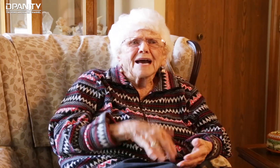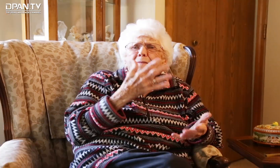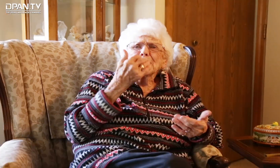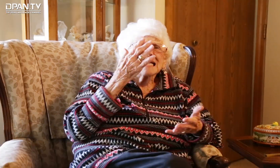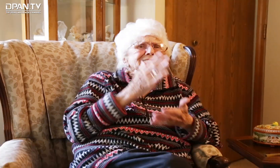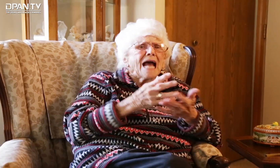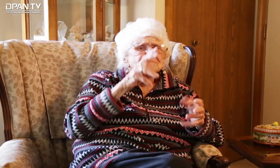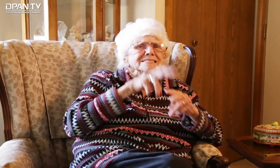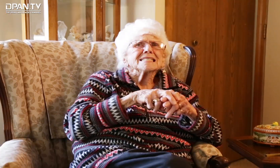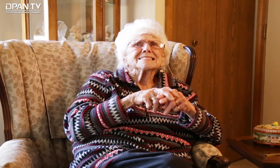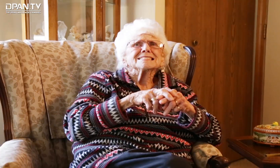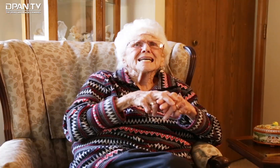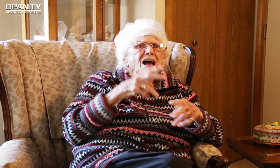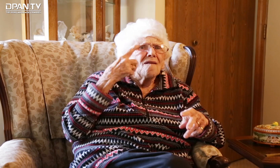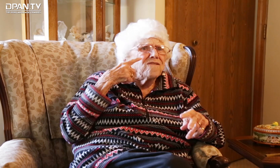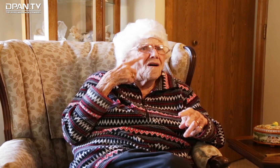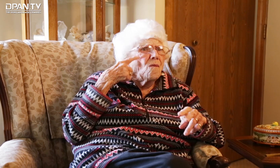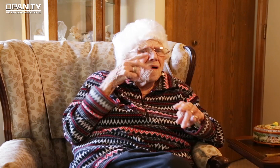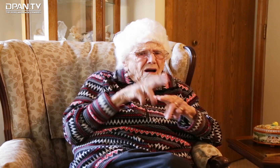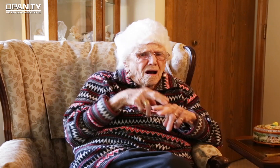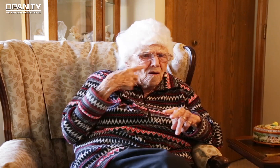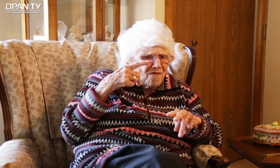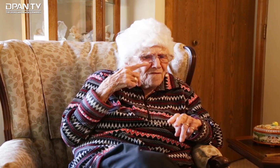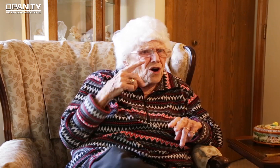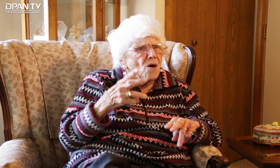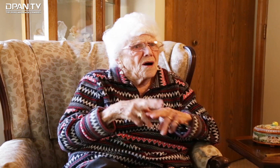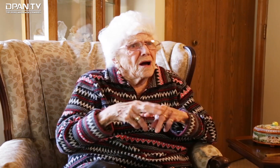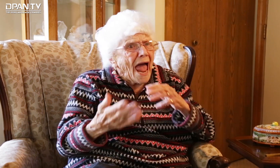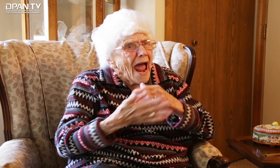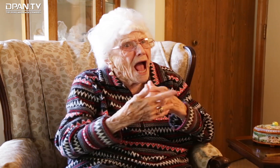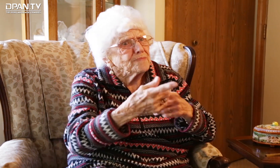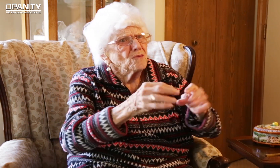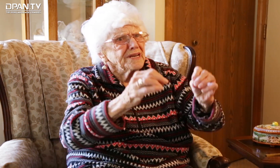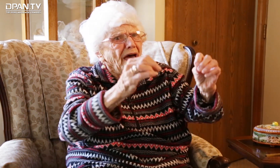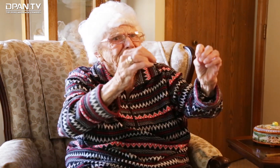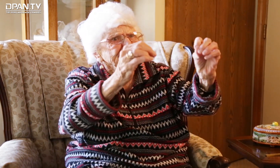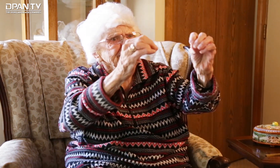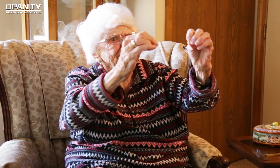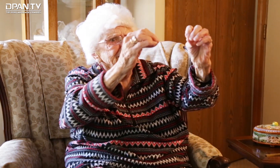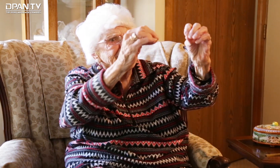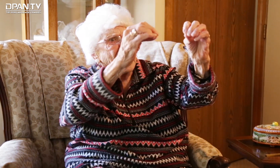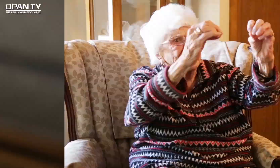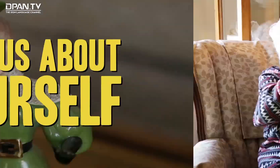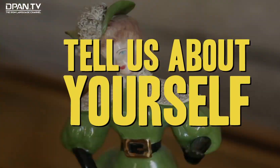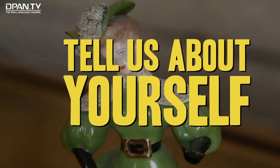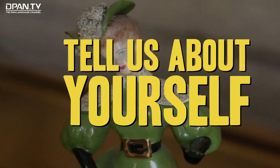Keep going. I believe that. Some people sit around. But why? It doesn't help you at all.